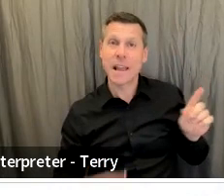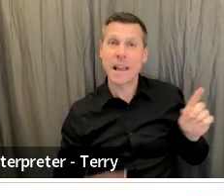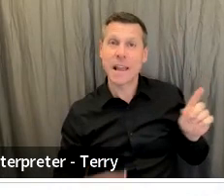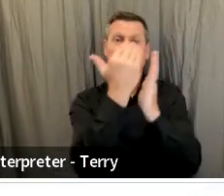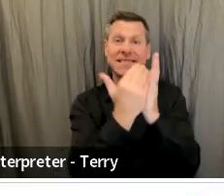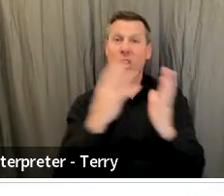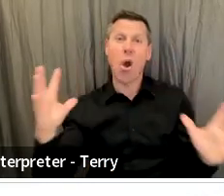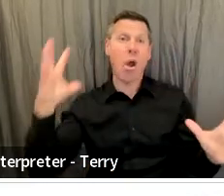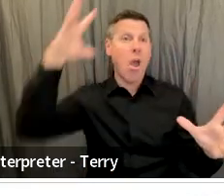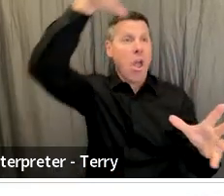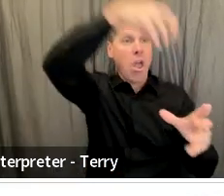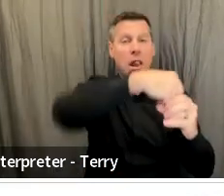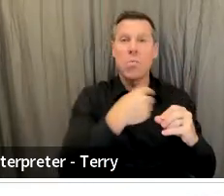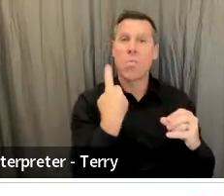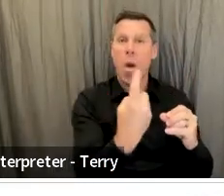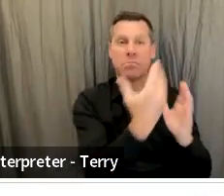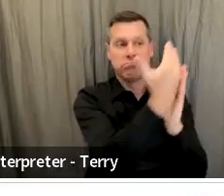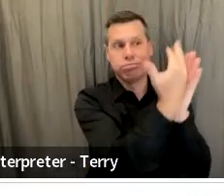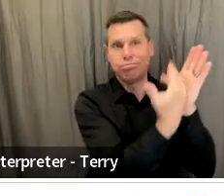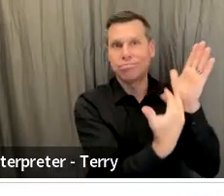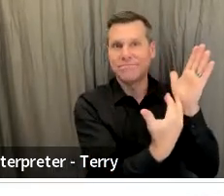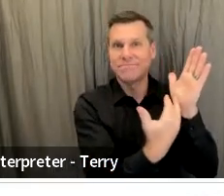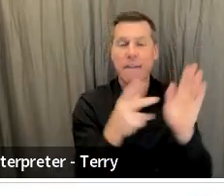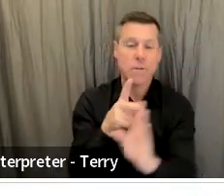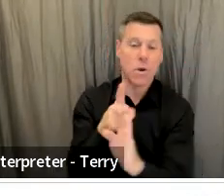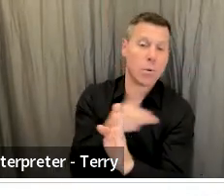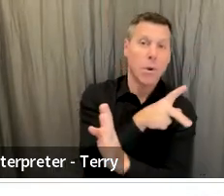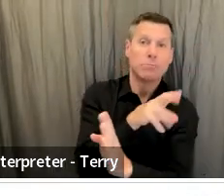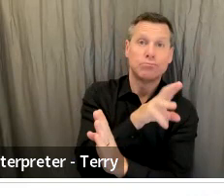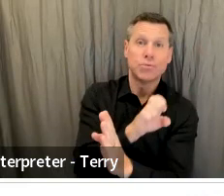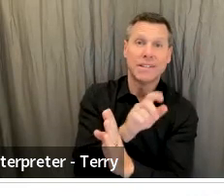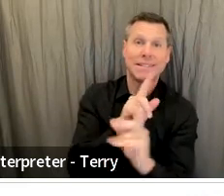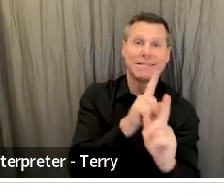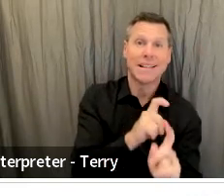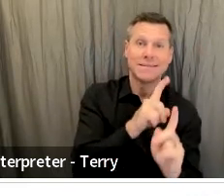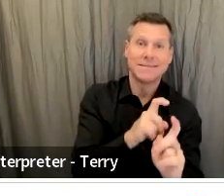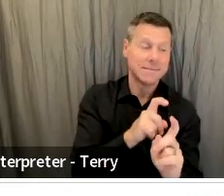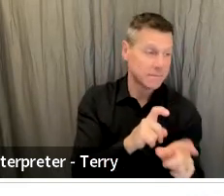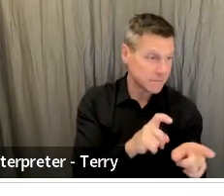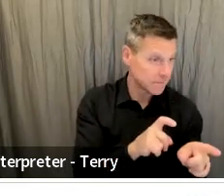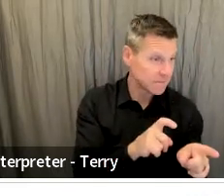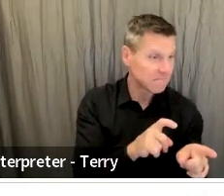but it gives the students a pretest and based on their score, it gives them a certain amount of review to do,